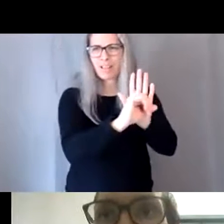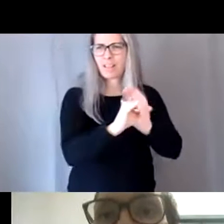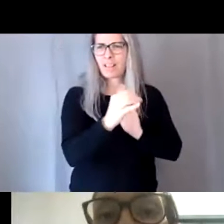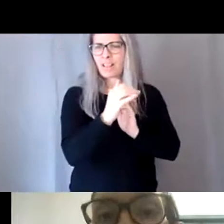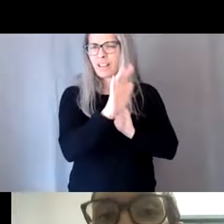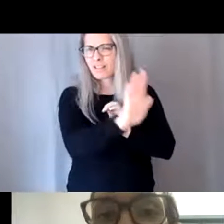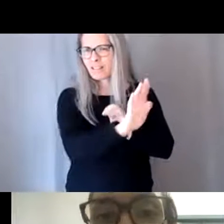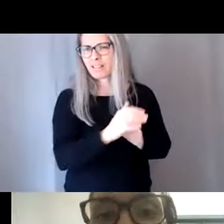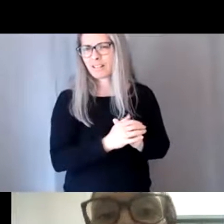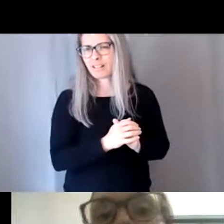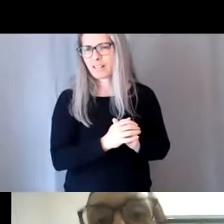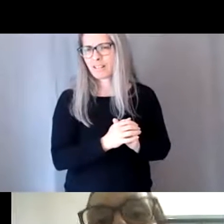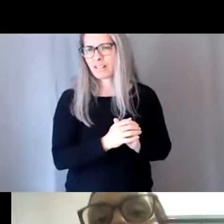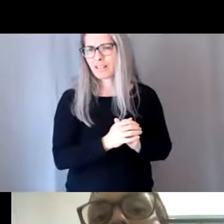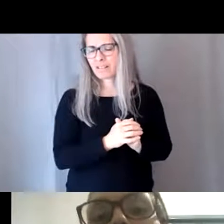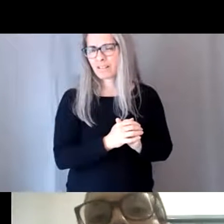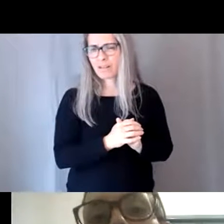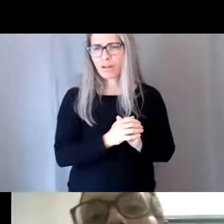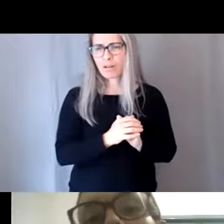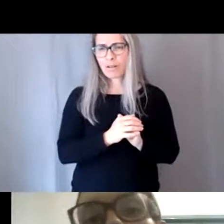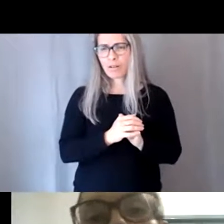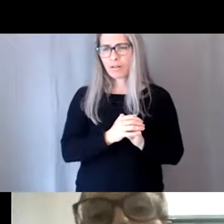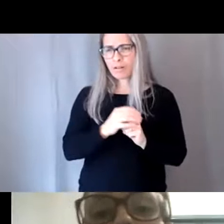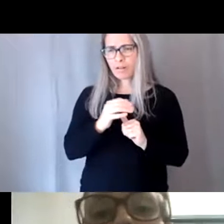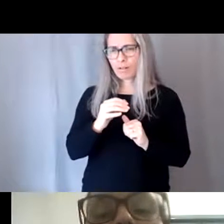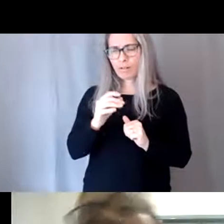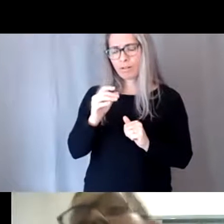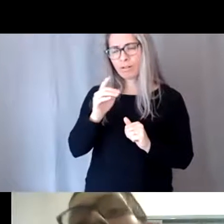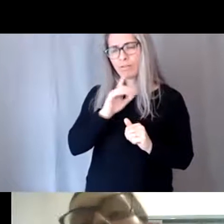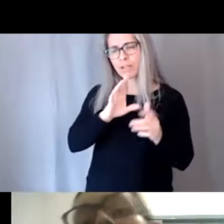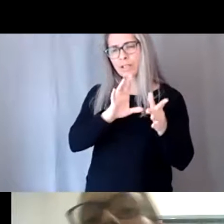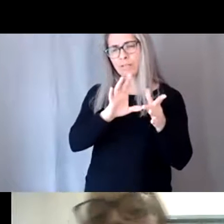direct links between environment disability and social